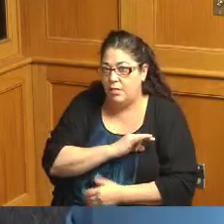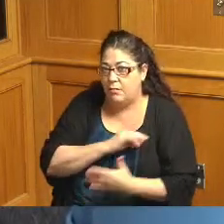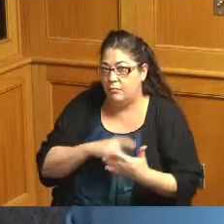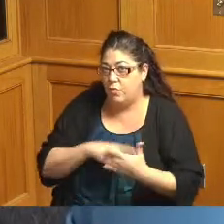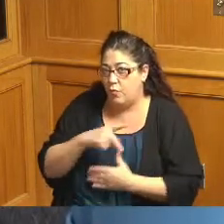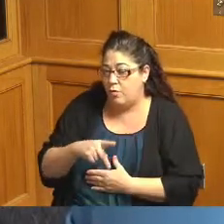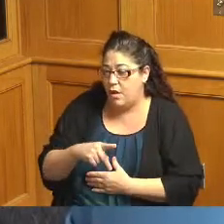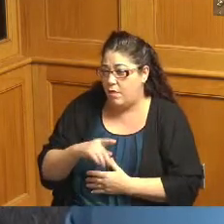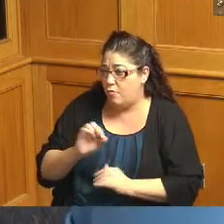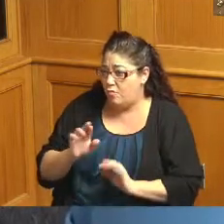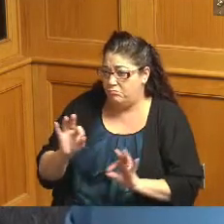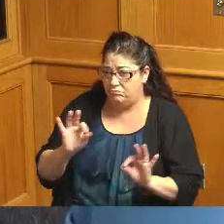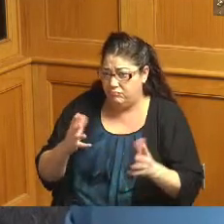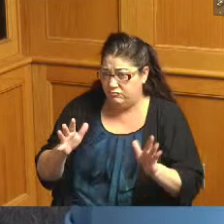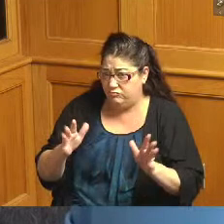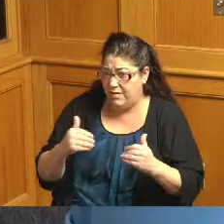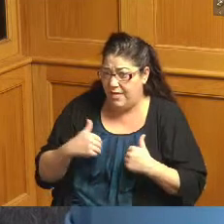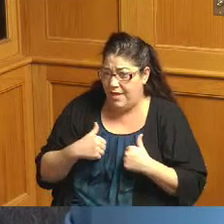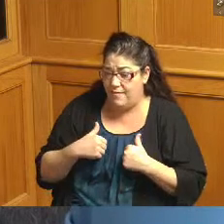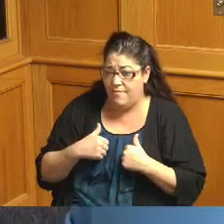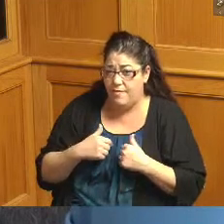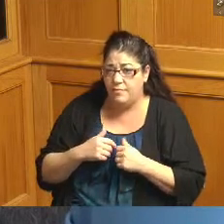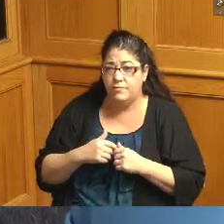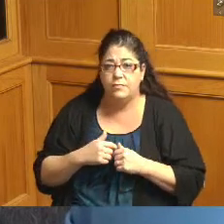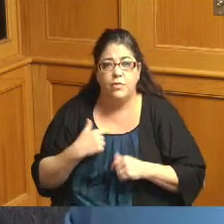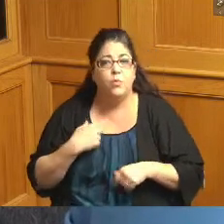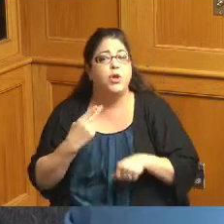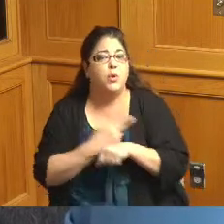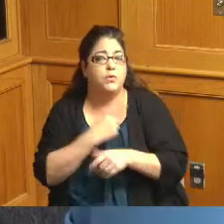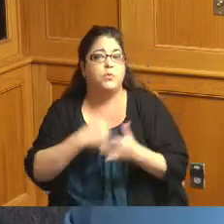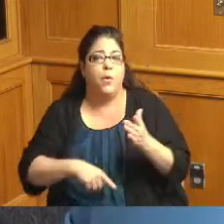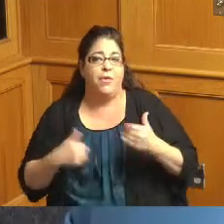you're going to do it within existing yeah we're going to use our existing budget for that okay